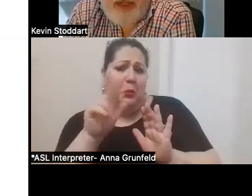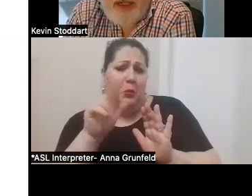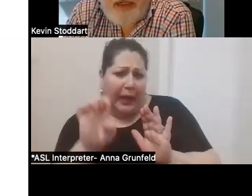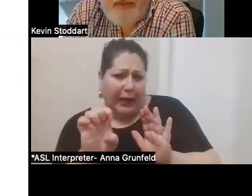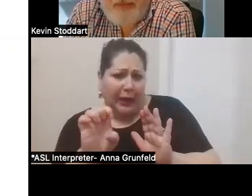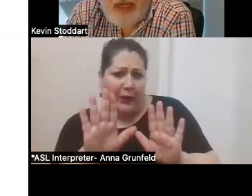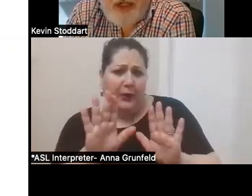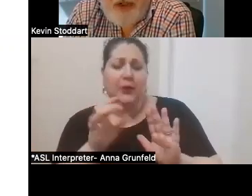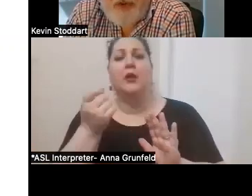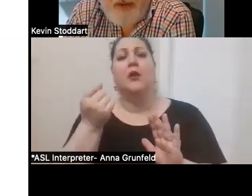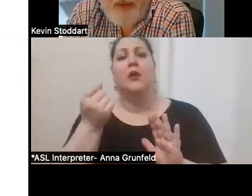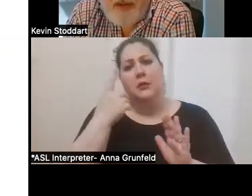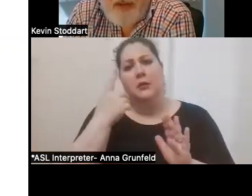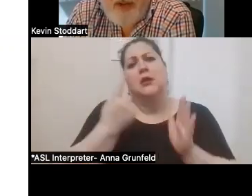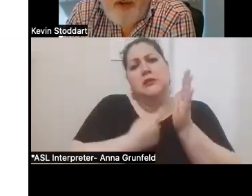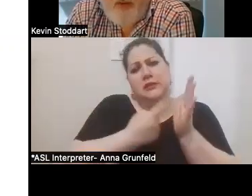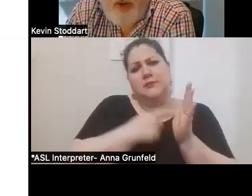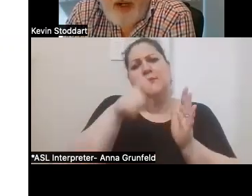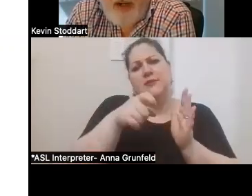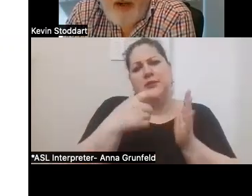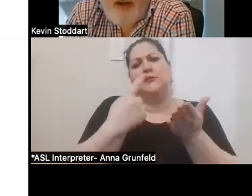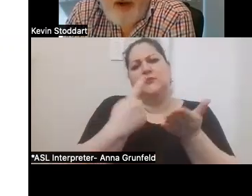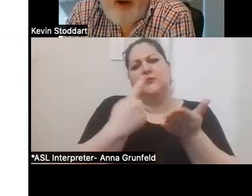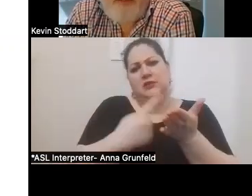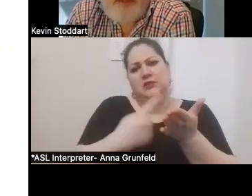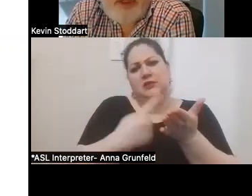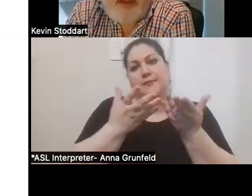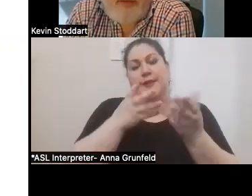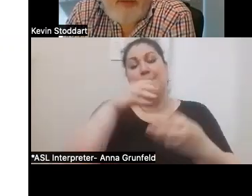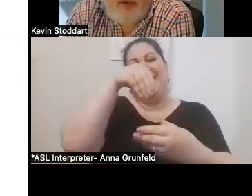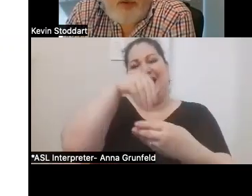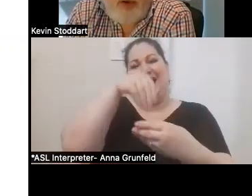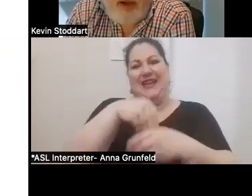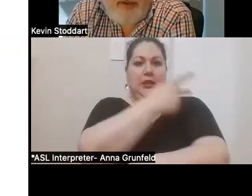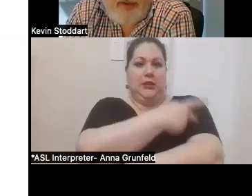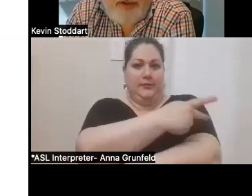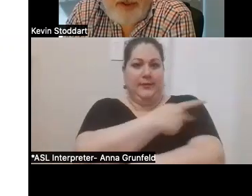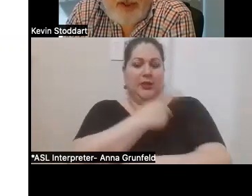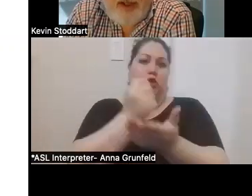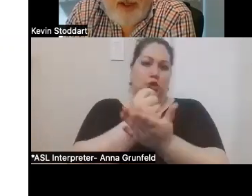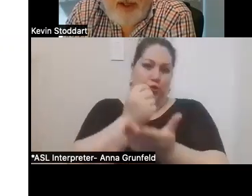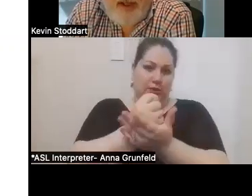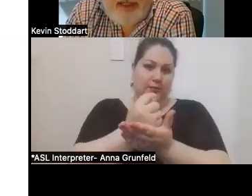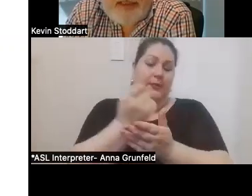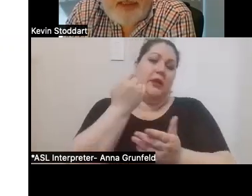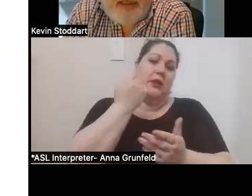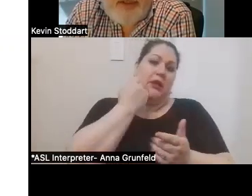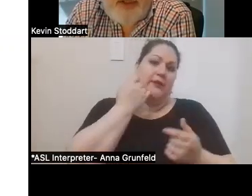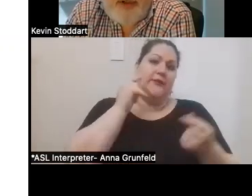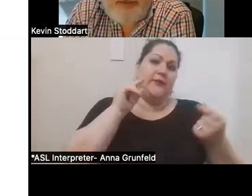in-patient treatment where harm to self or others is a concern.